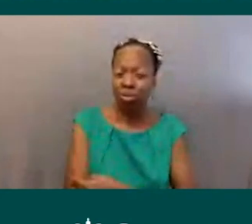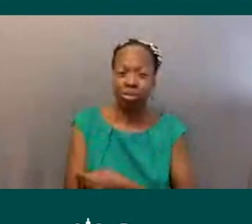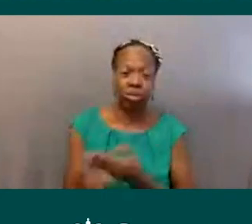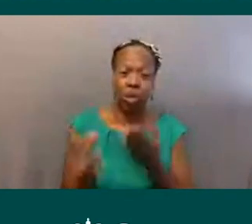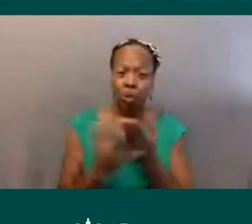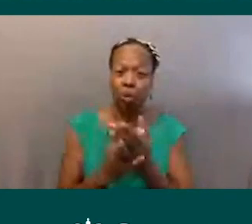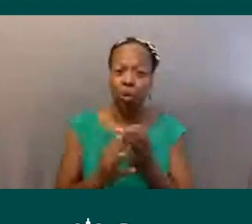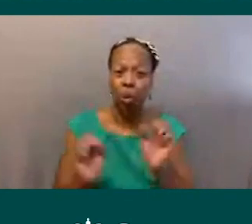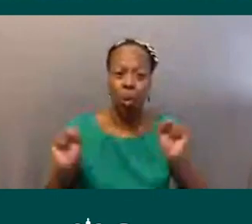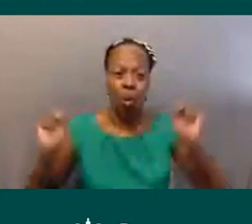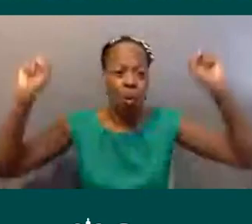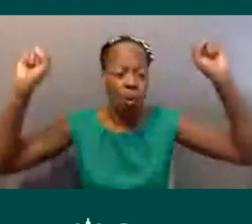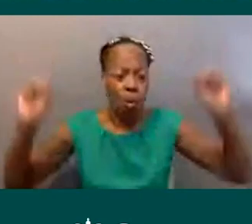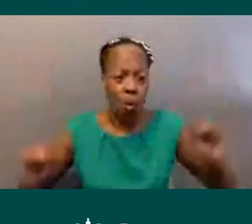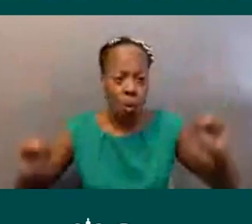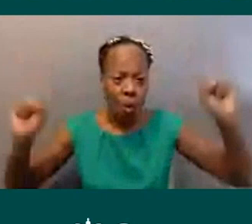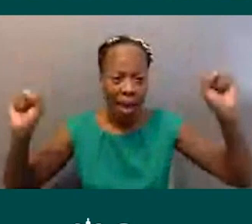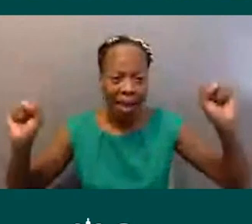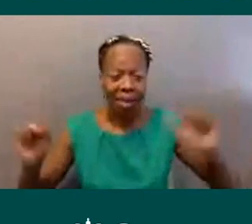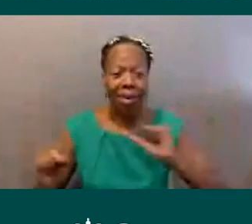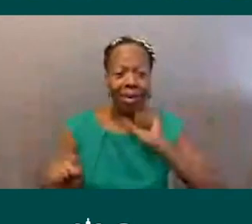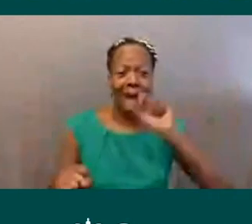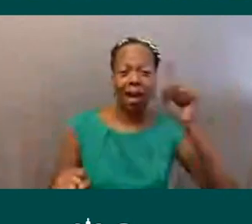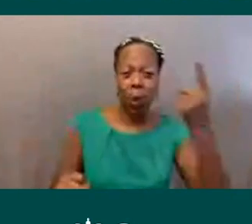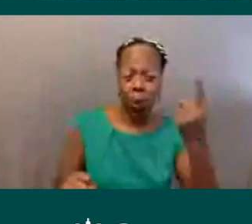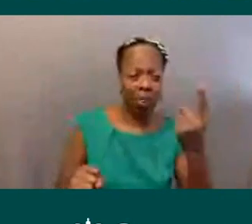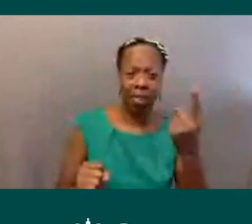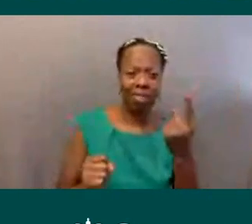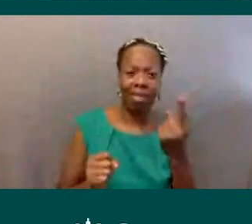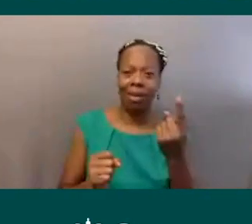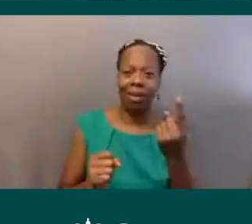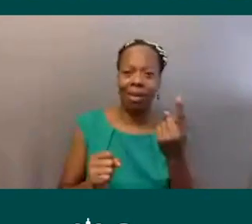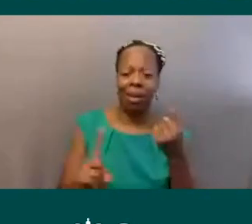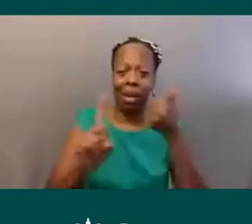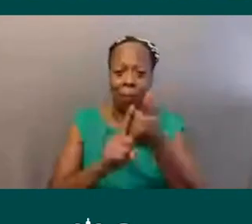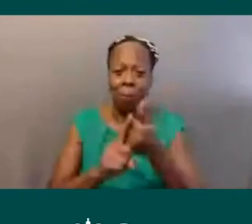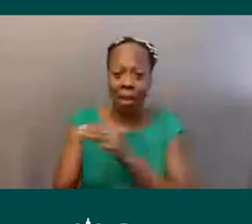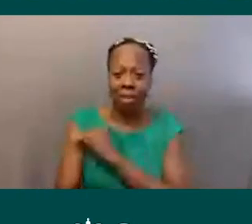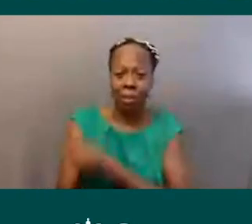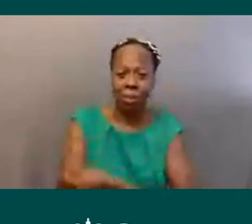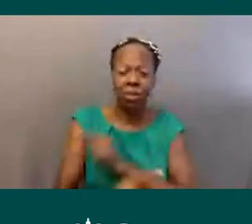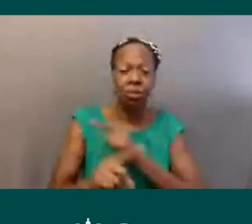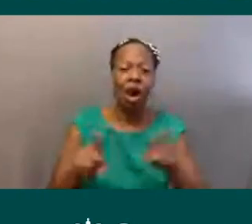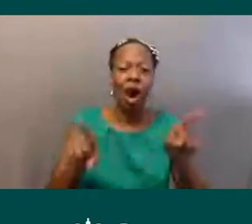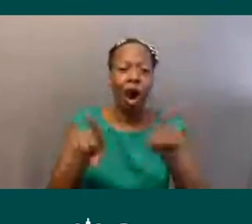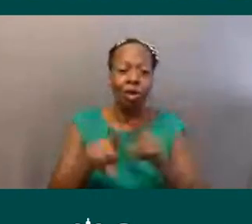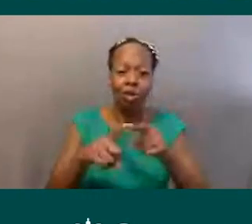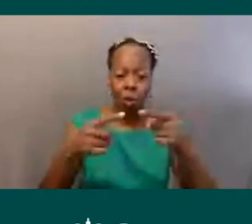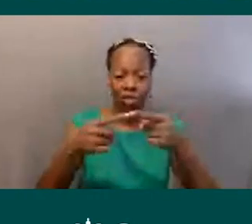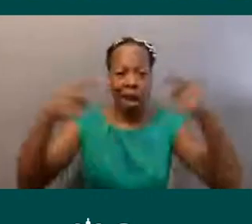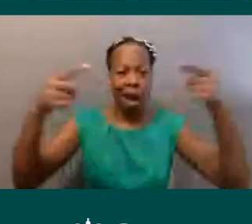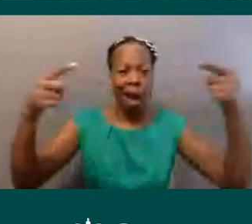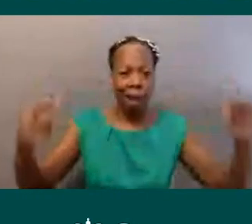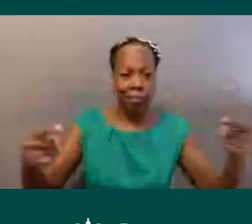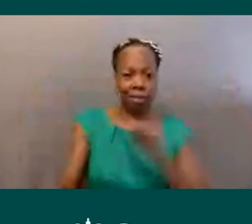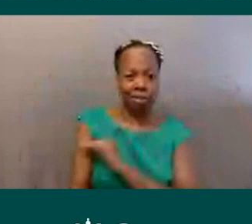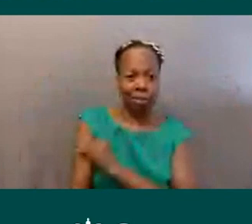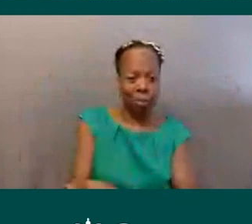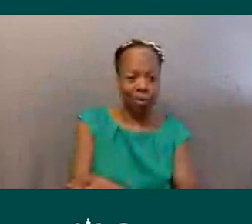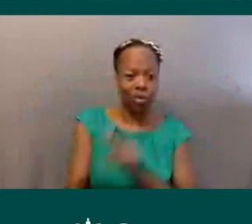but the less involved the antagonistic muscles at work against them and that helps to improve their function,